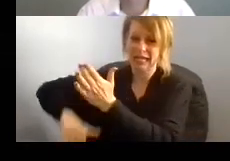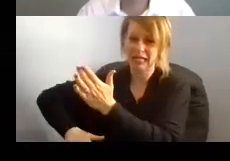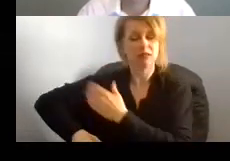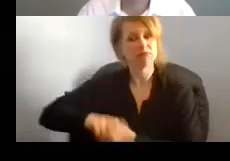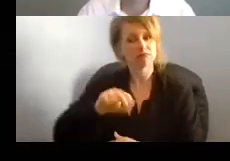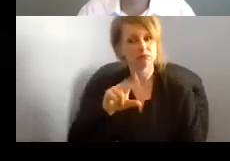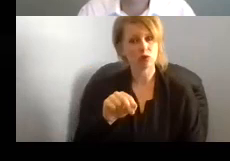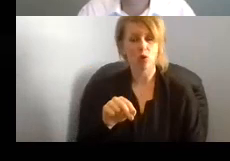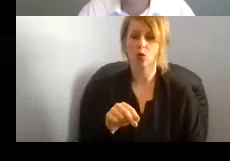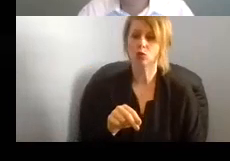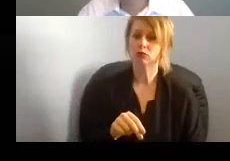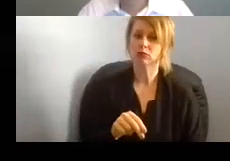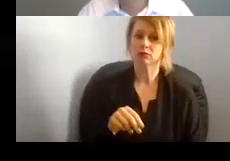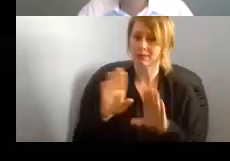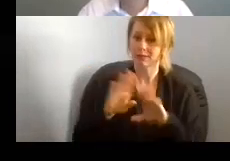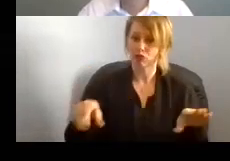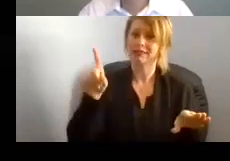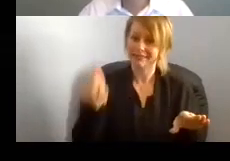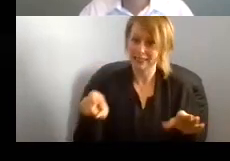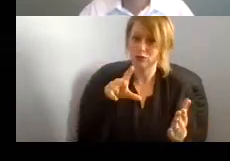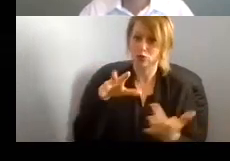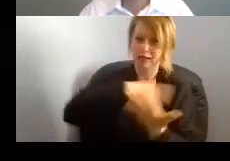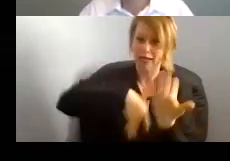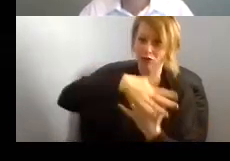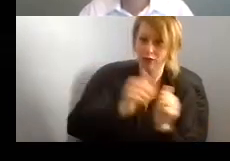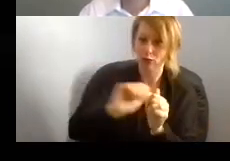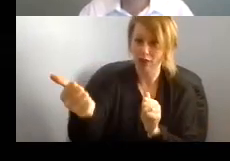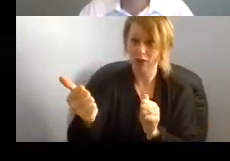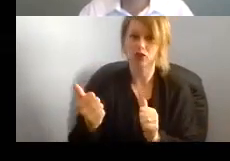interact with others out in the world, and they are going to eventually be